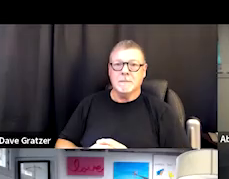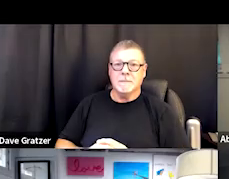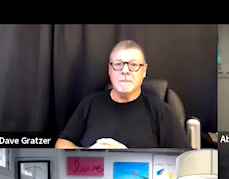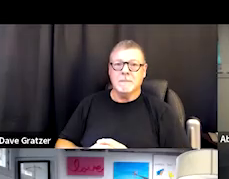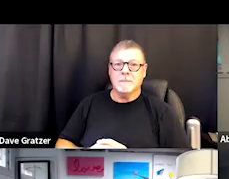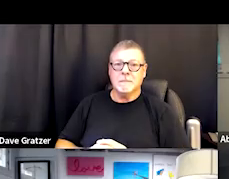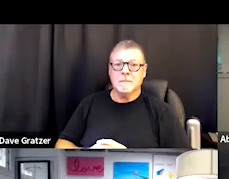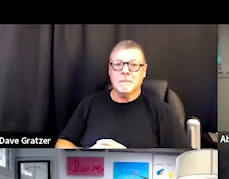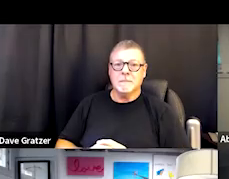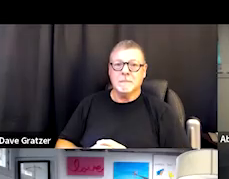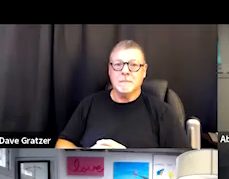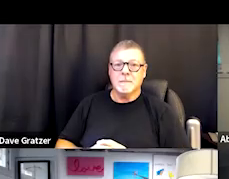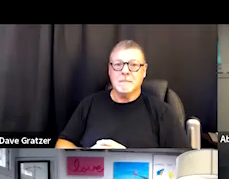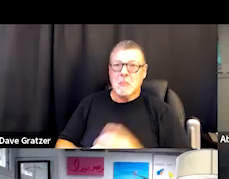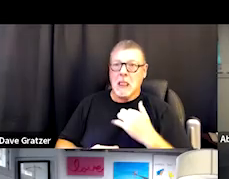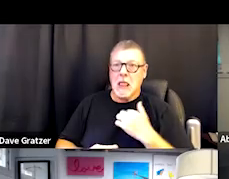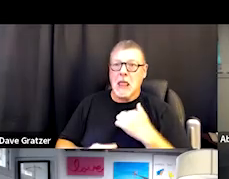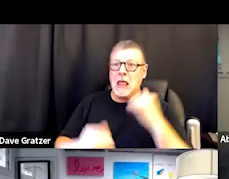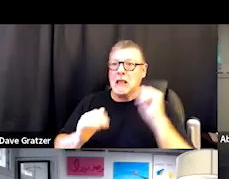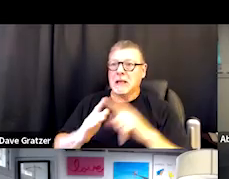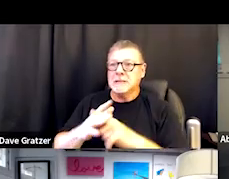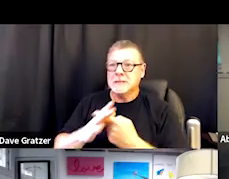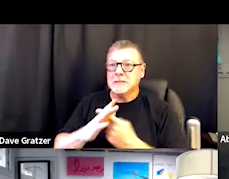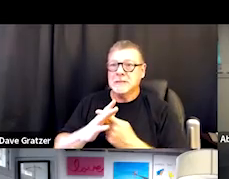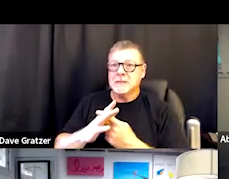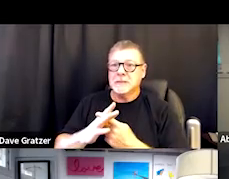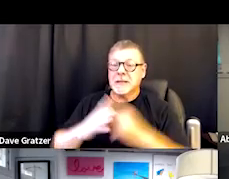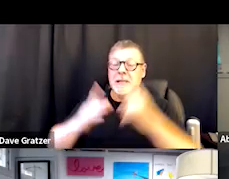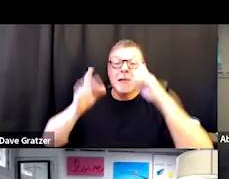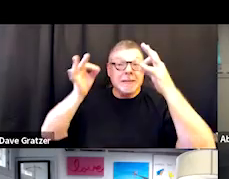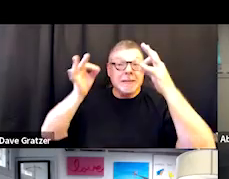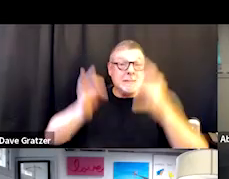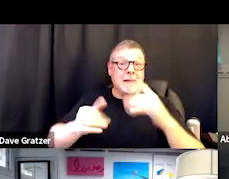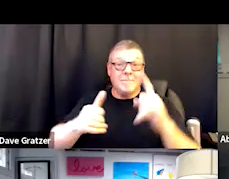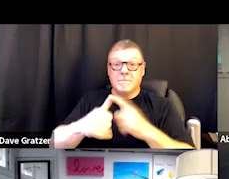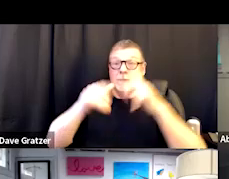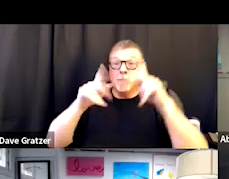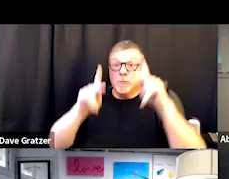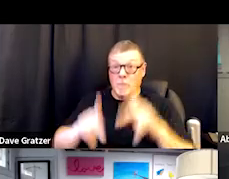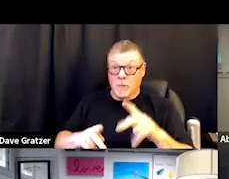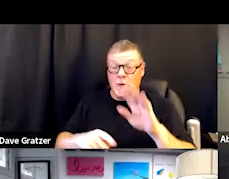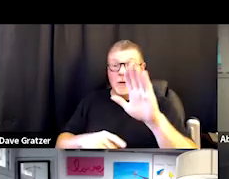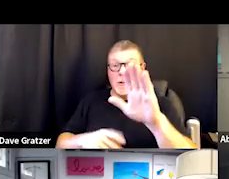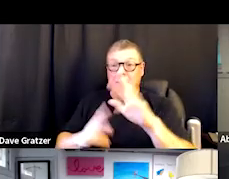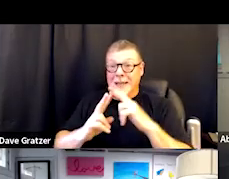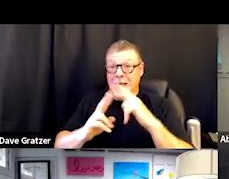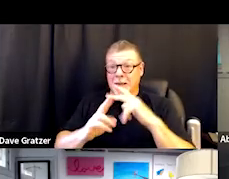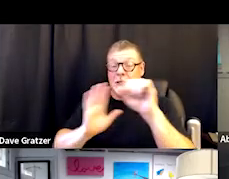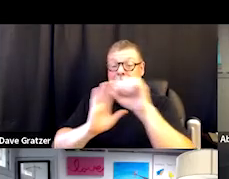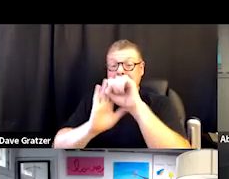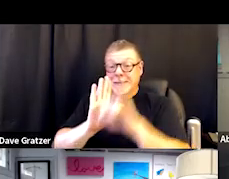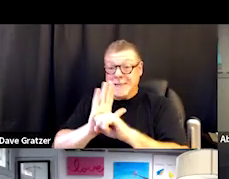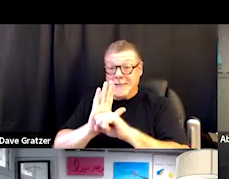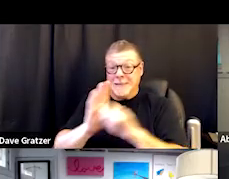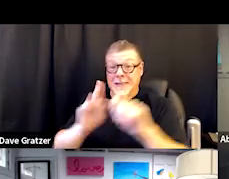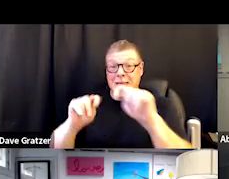So, I can kick it off. So definitely the first person I recommend you start with is either your state team lead and or your local leads.